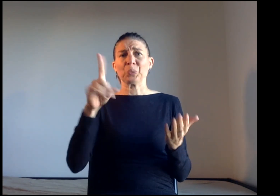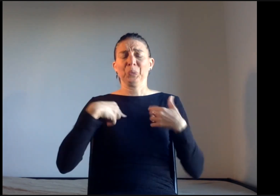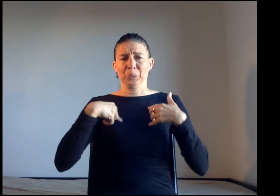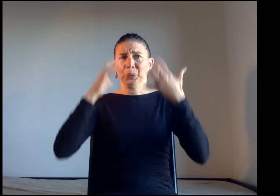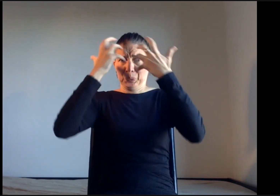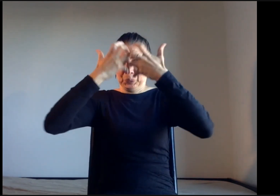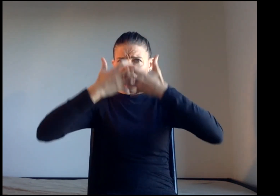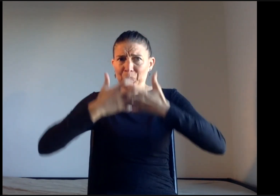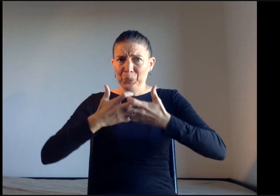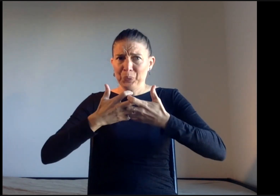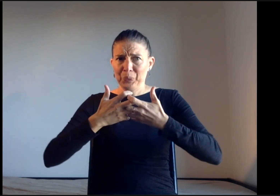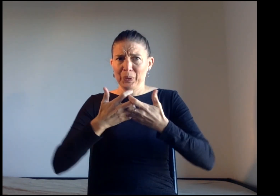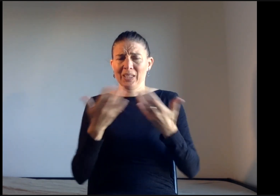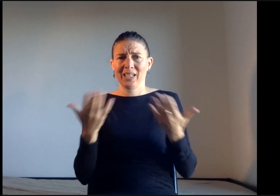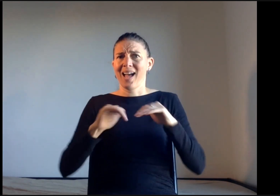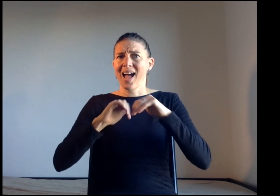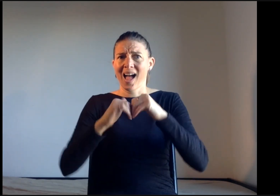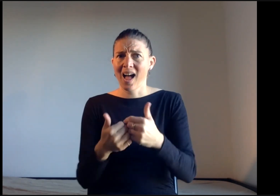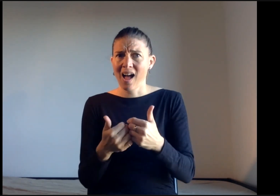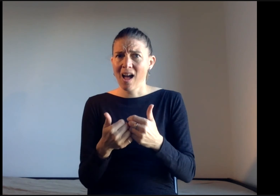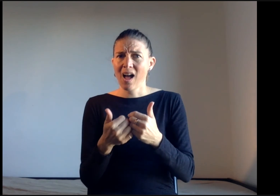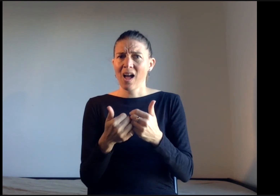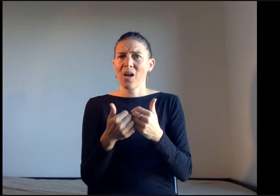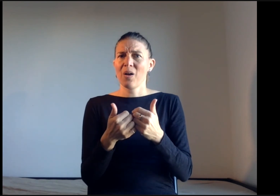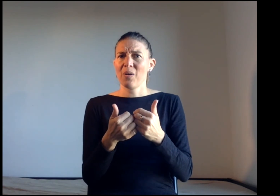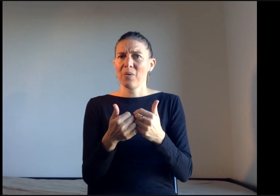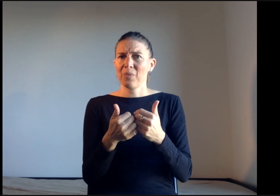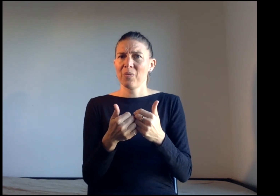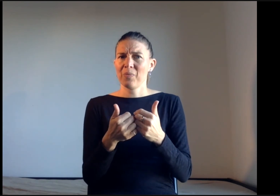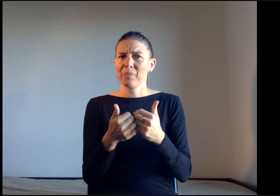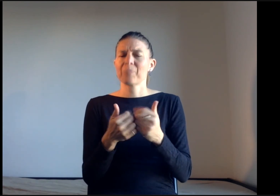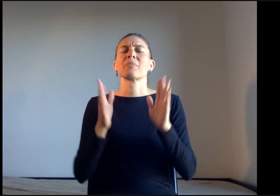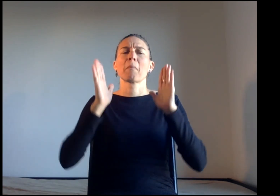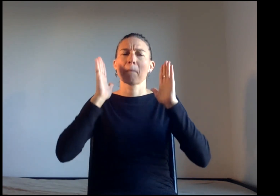That there should be more masks with which we're able to see